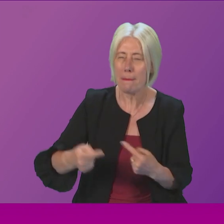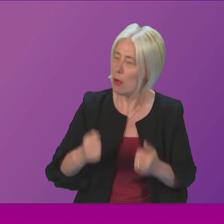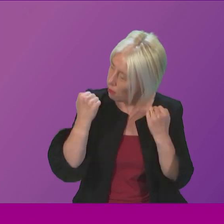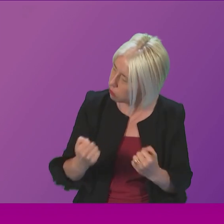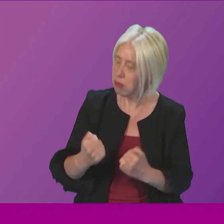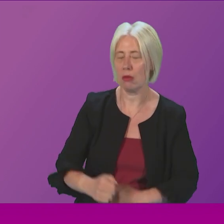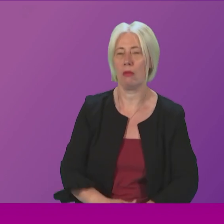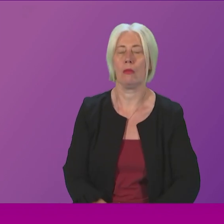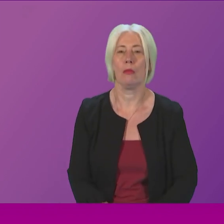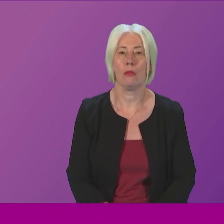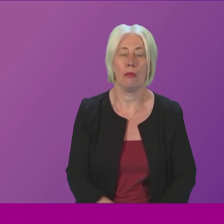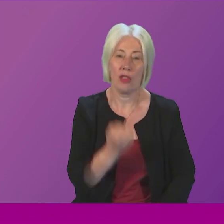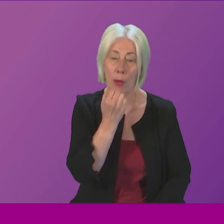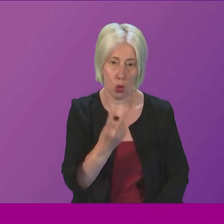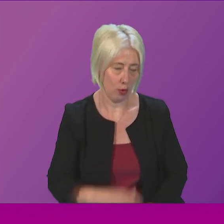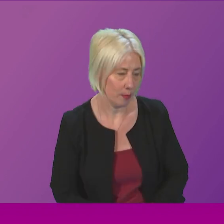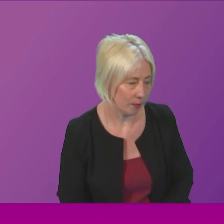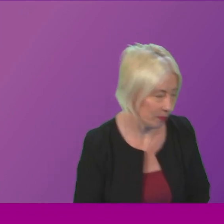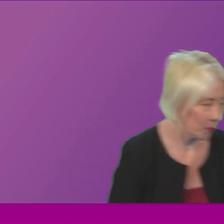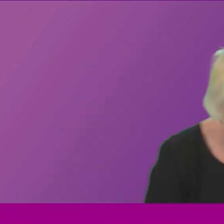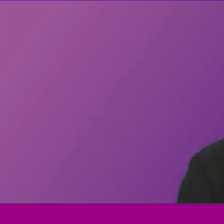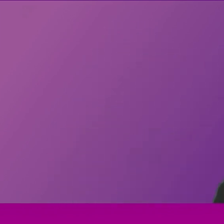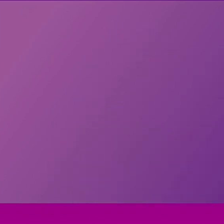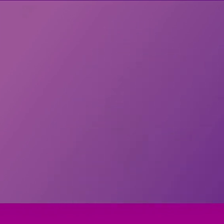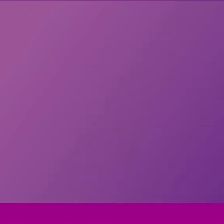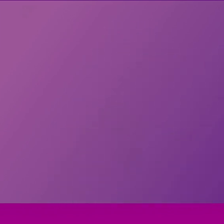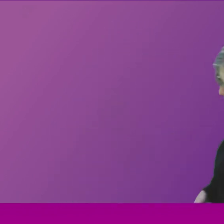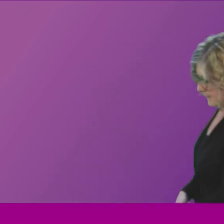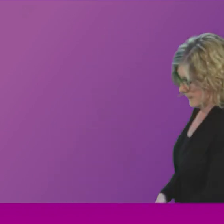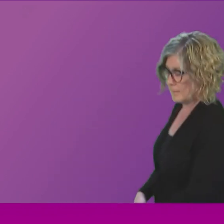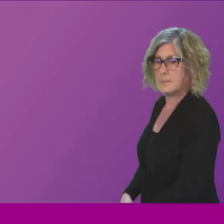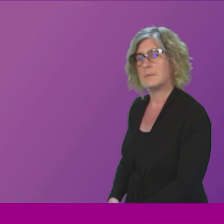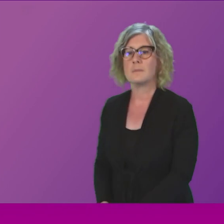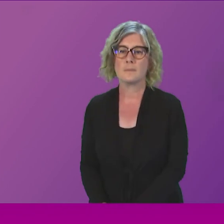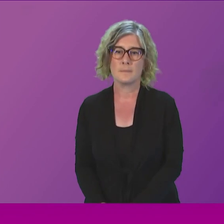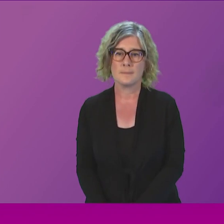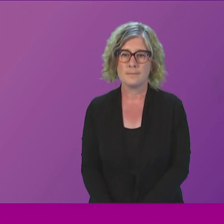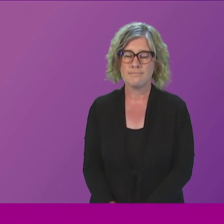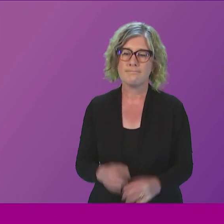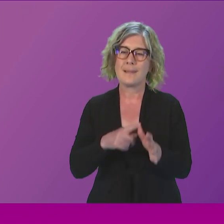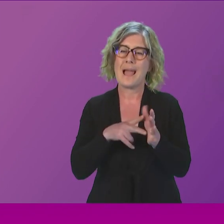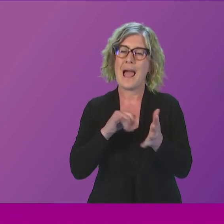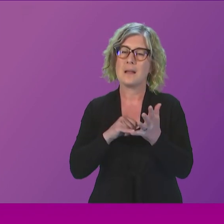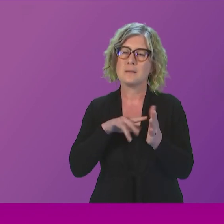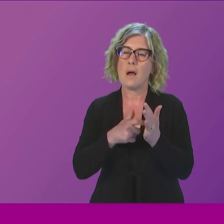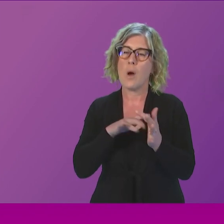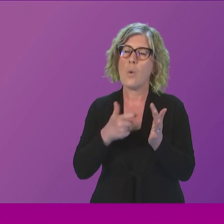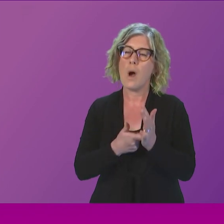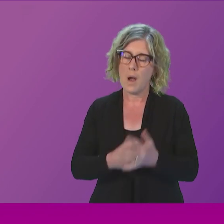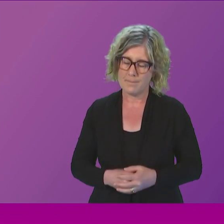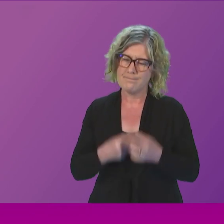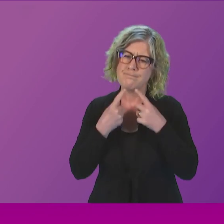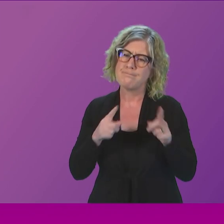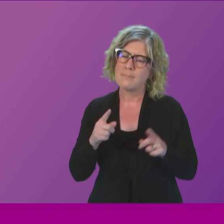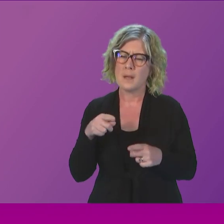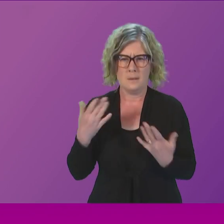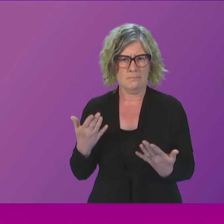Earlier today, the Government released its new cancer strategy.